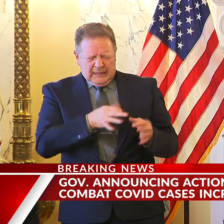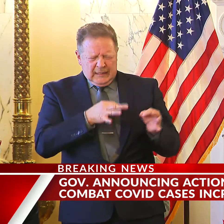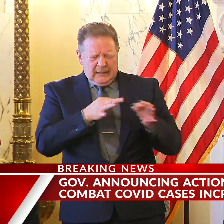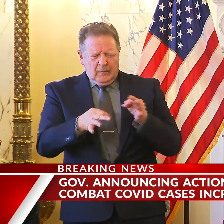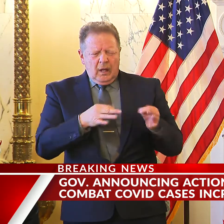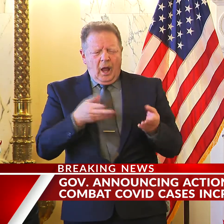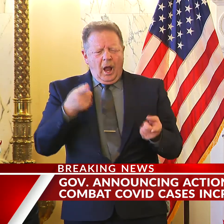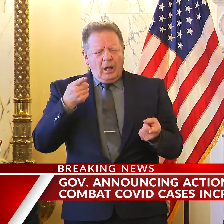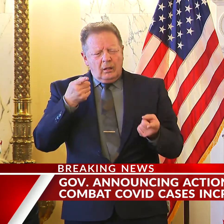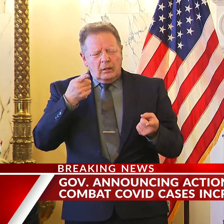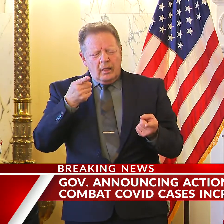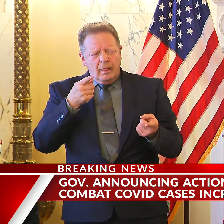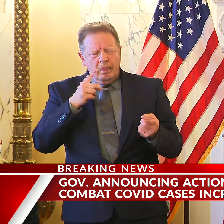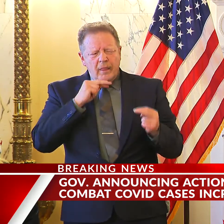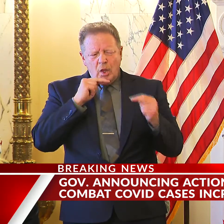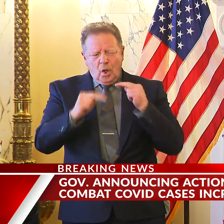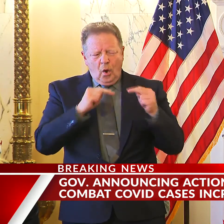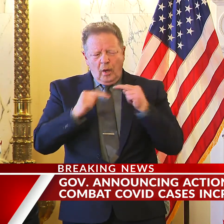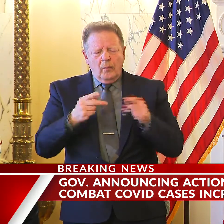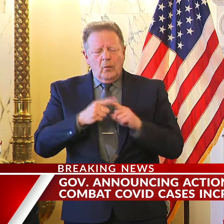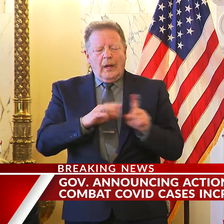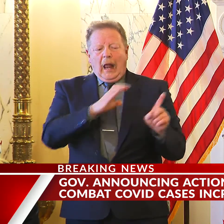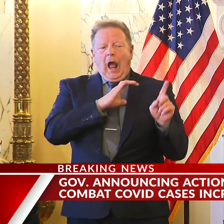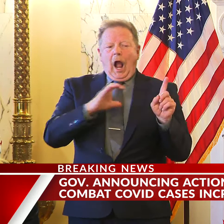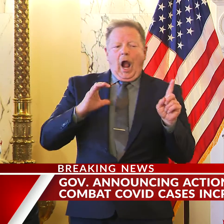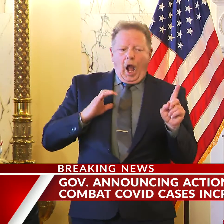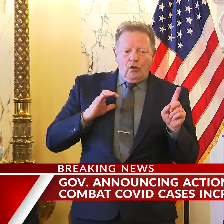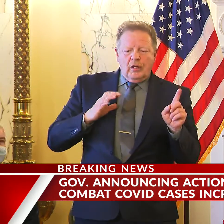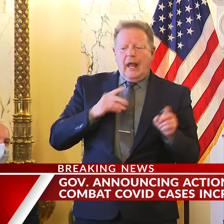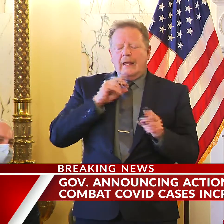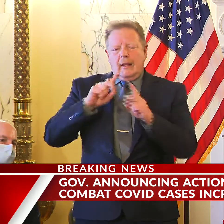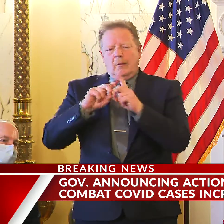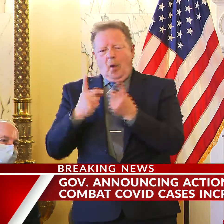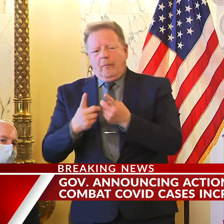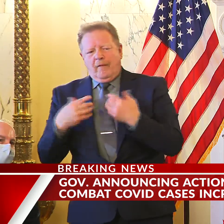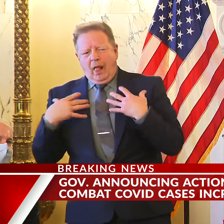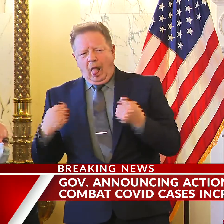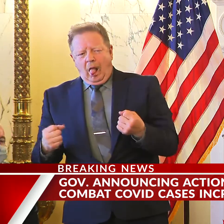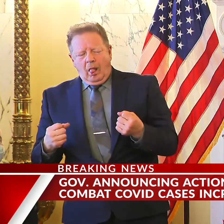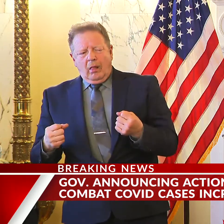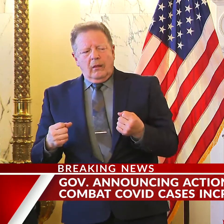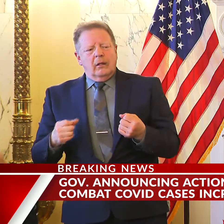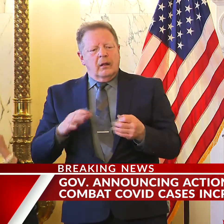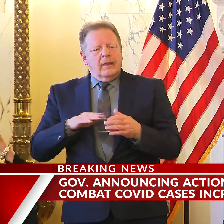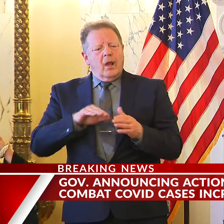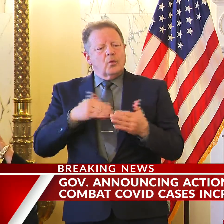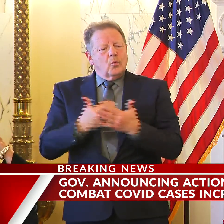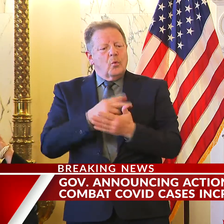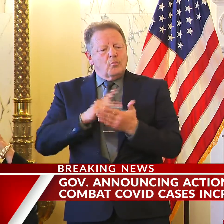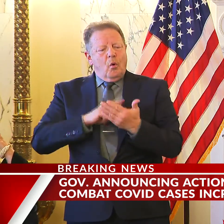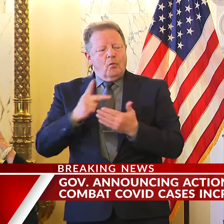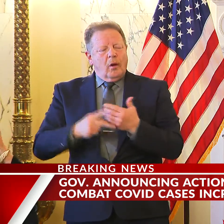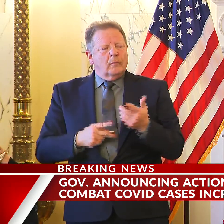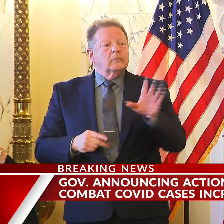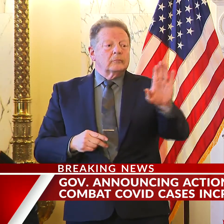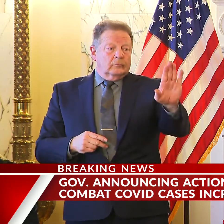PROFESSIONALS SAY. THAT THERE SHOULD BE EVEN A PAUSE AGAIN. WOULD YOU DESCRIBE THIS AS A COMPROMISE GOVERNOR BETWEEN